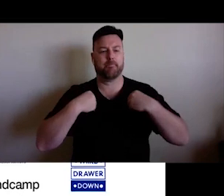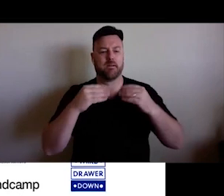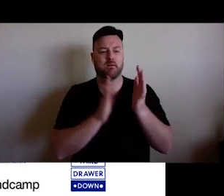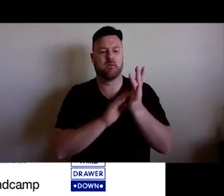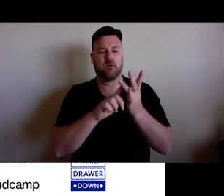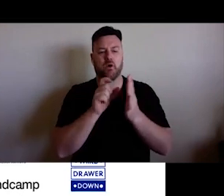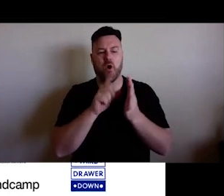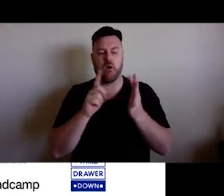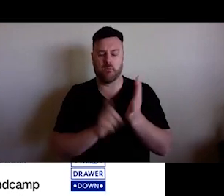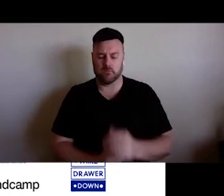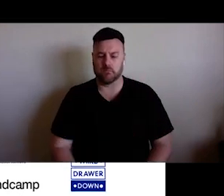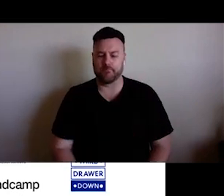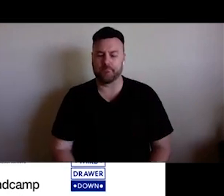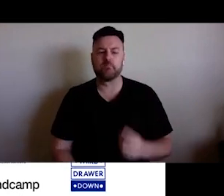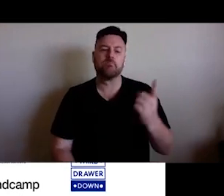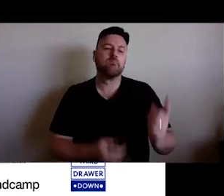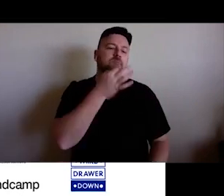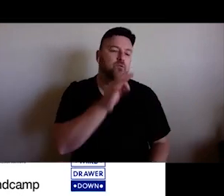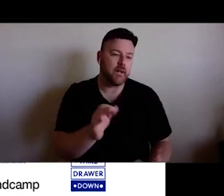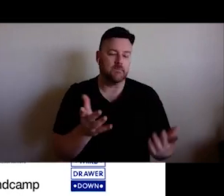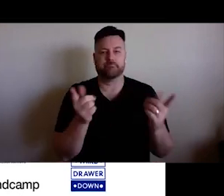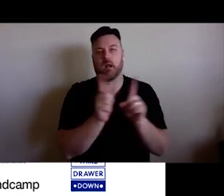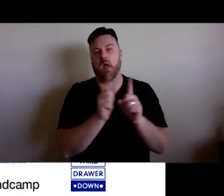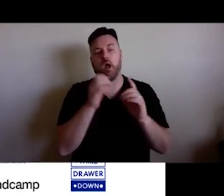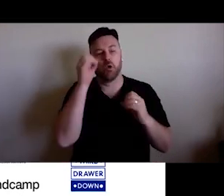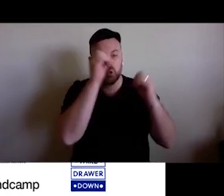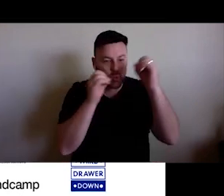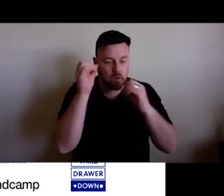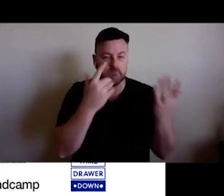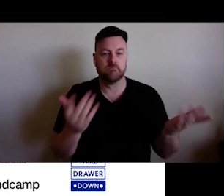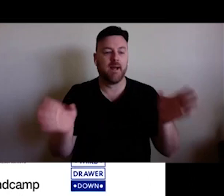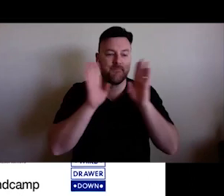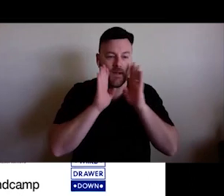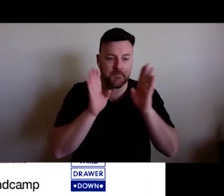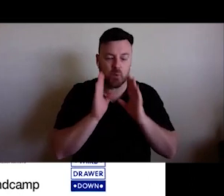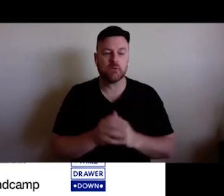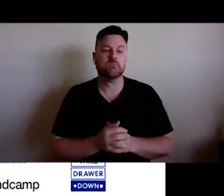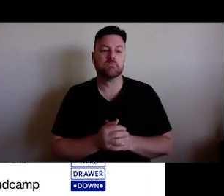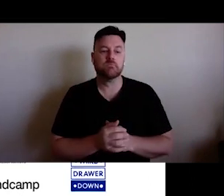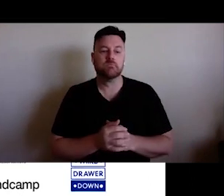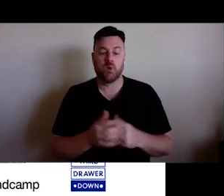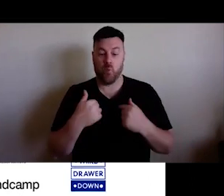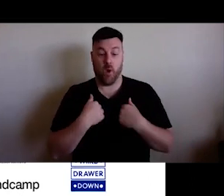their content for free, but it's basically paid for by other people through advertising. And there are some examples - you can go and check